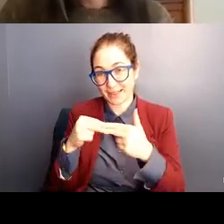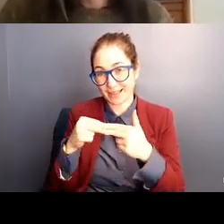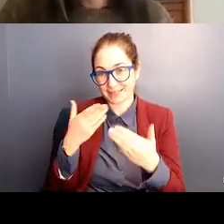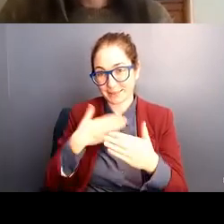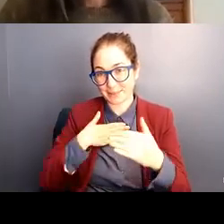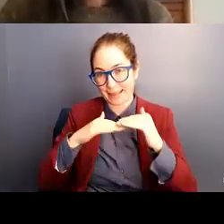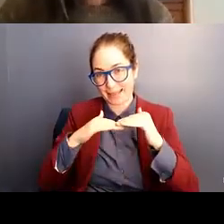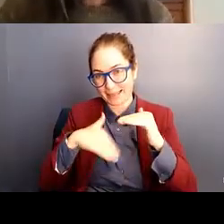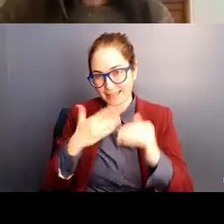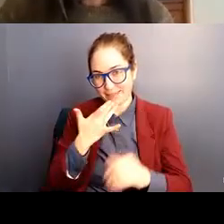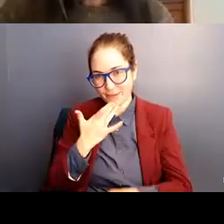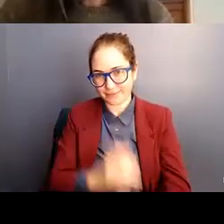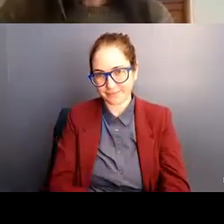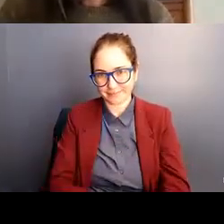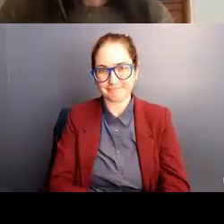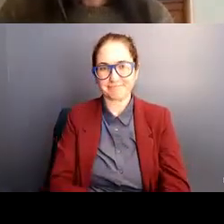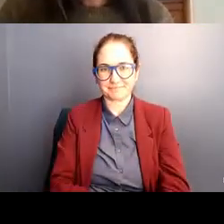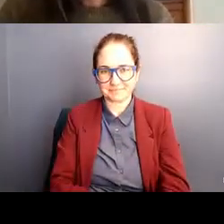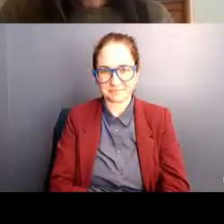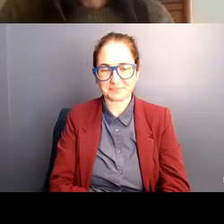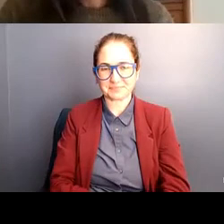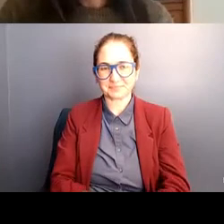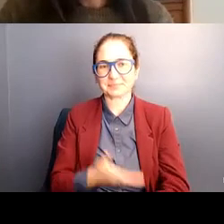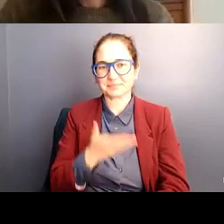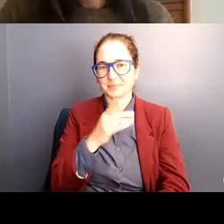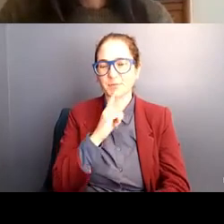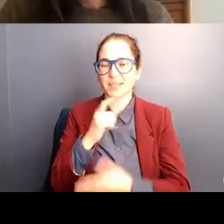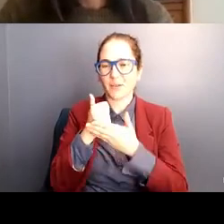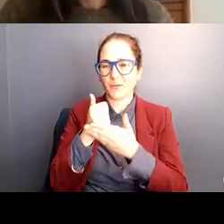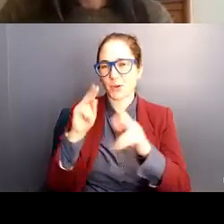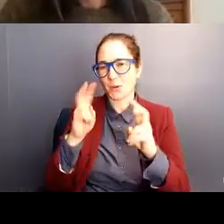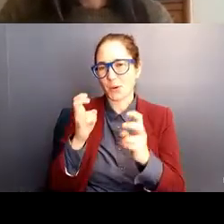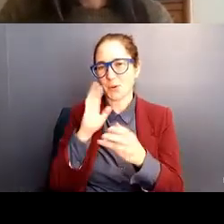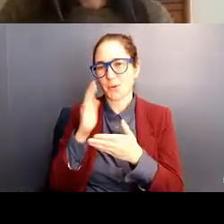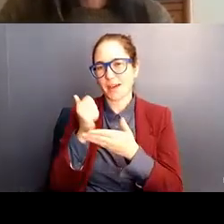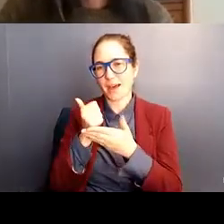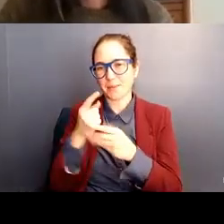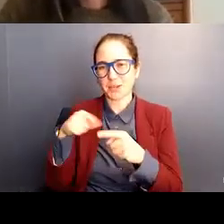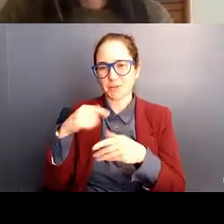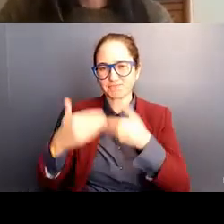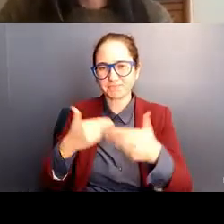favorite slide. But this is a helpful quote that I hope will help steer you on, which is: The secret of getting ahead